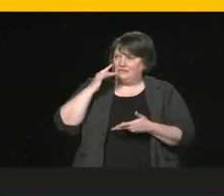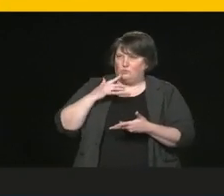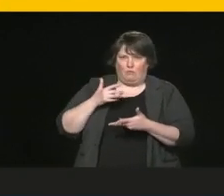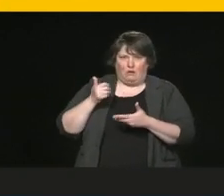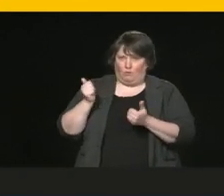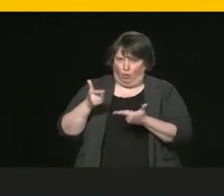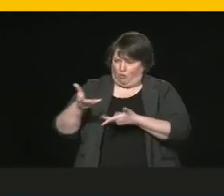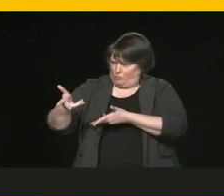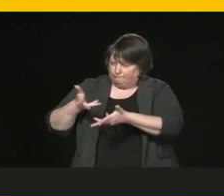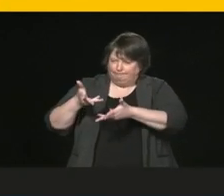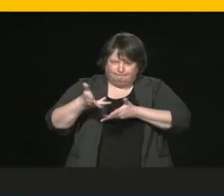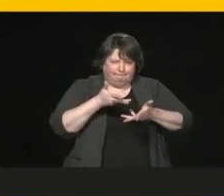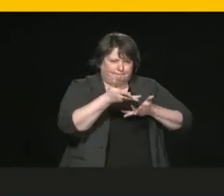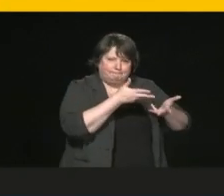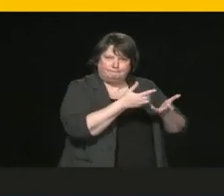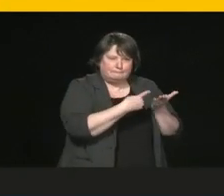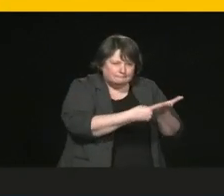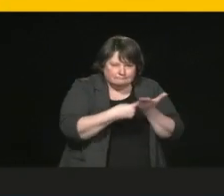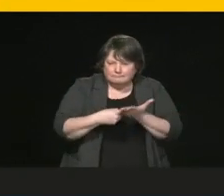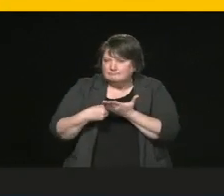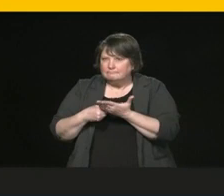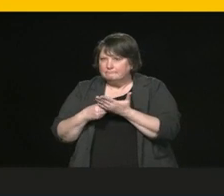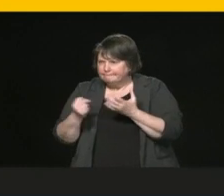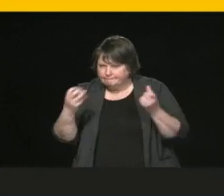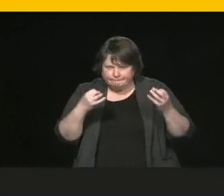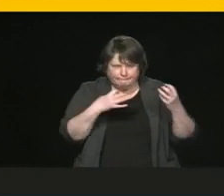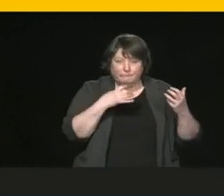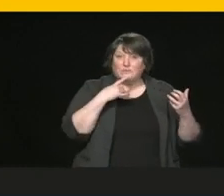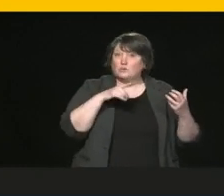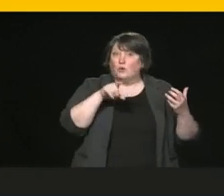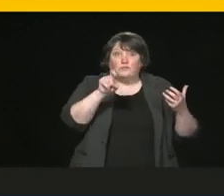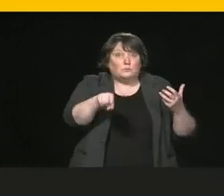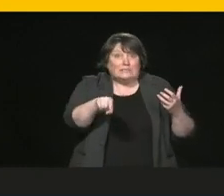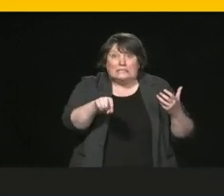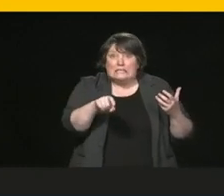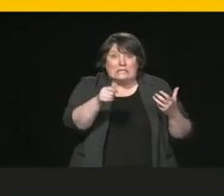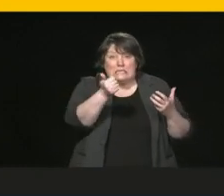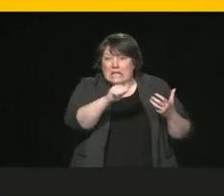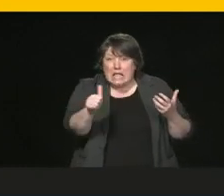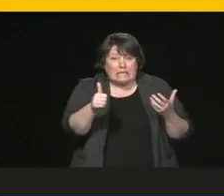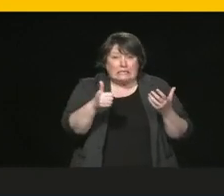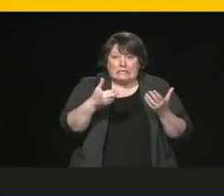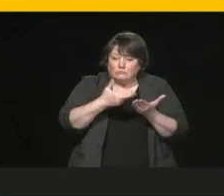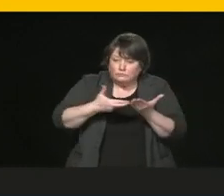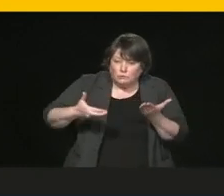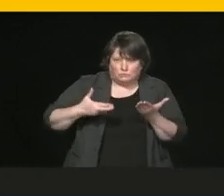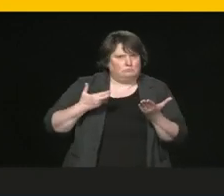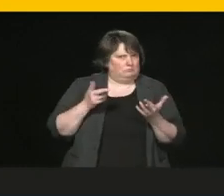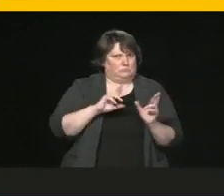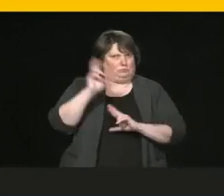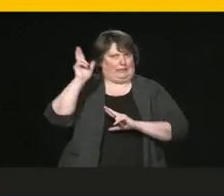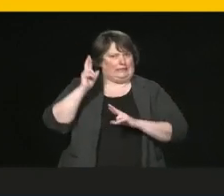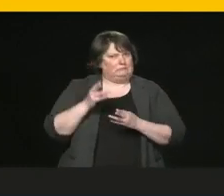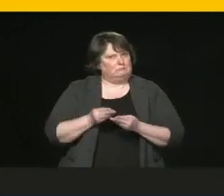AND THAT IS WHY WE'RE WORKING WITH THE PROVINCES TO PROVIDE THEM, WHEREVER POSSIBLE, THE